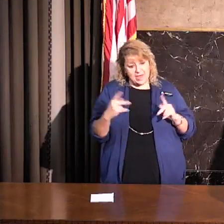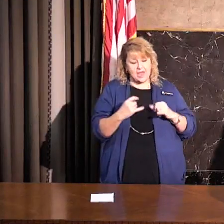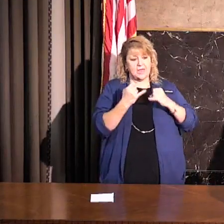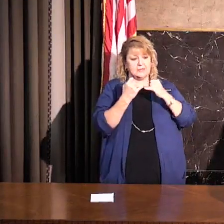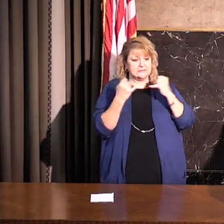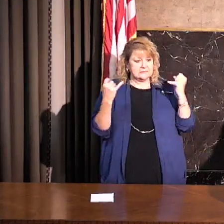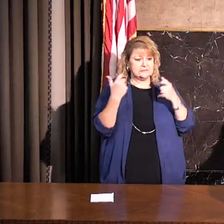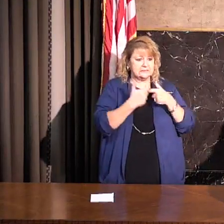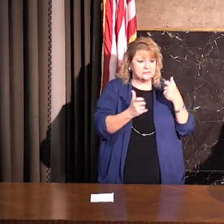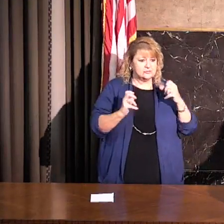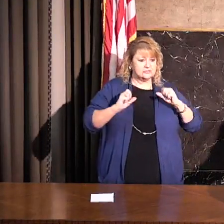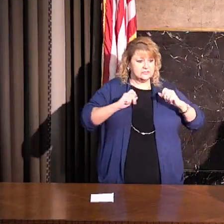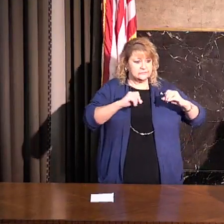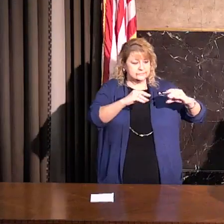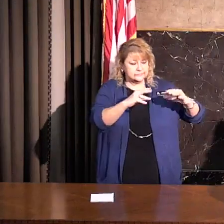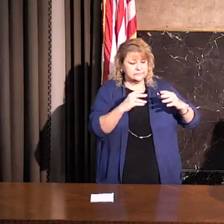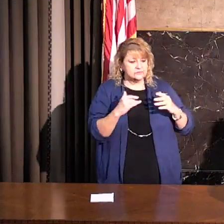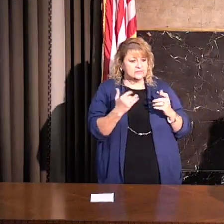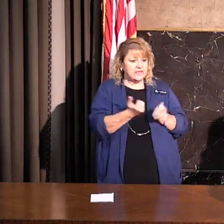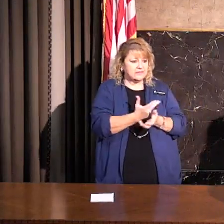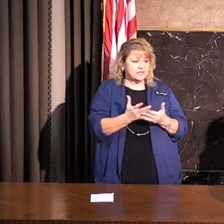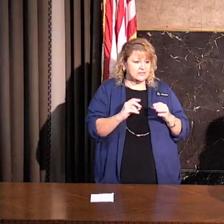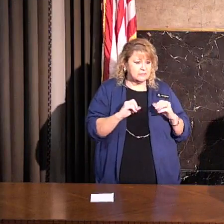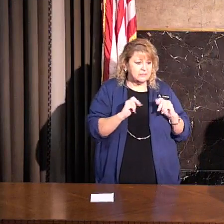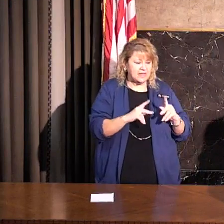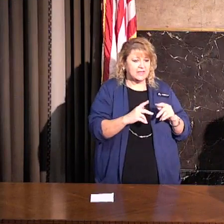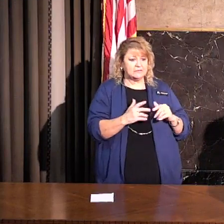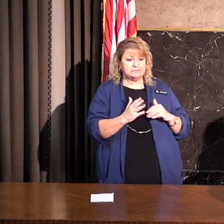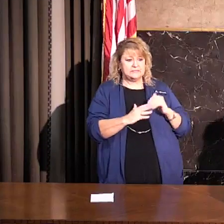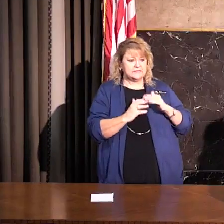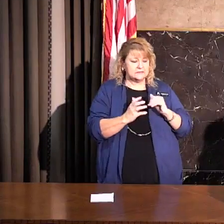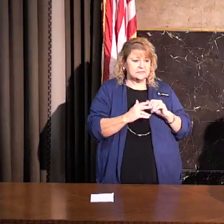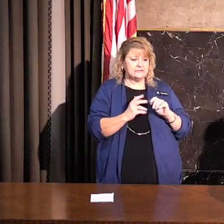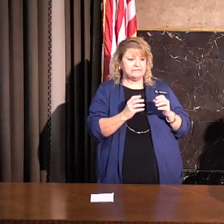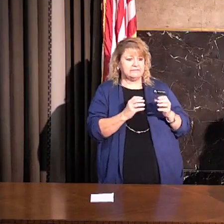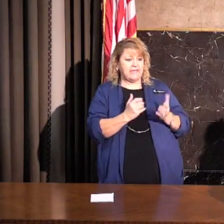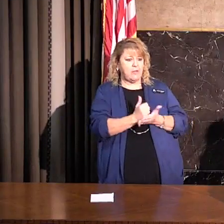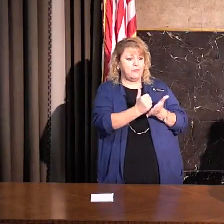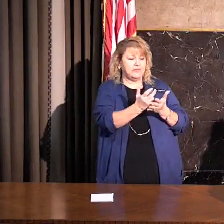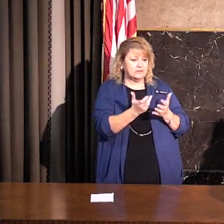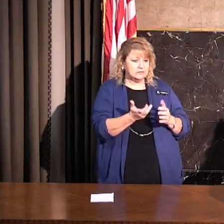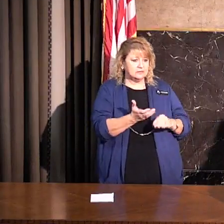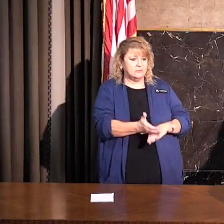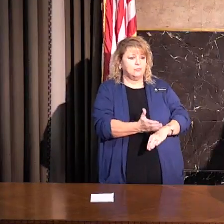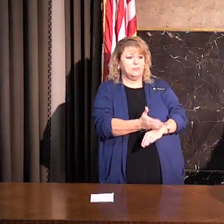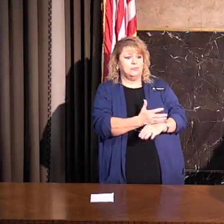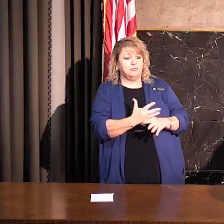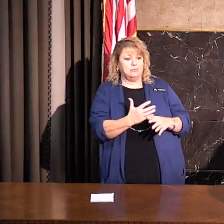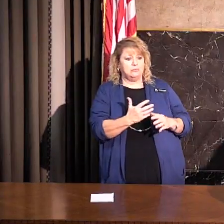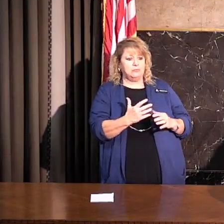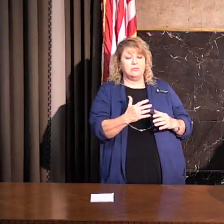devastating storm. Uh I haven't spoken. I've spoken to you all here in Louisiana since I